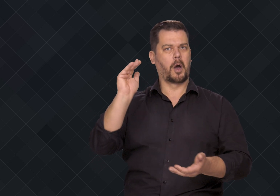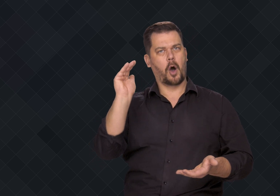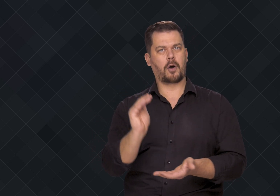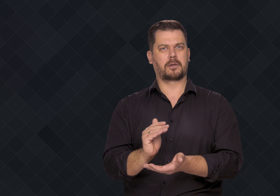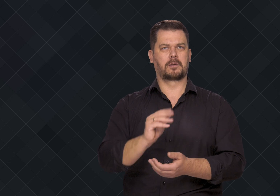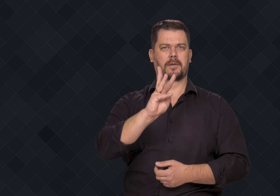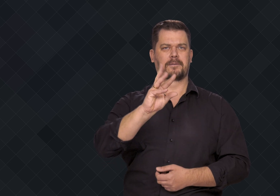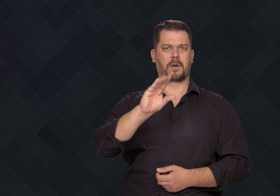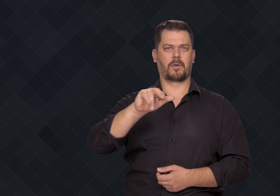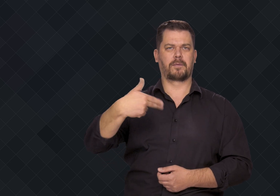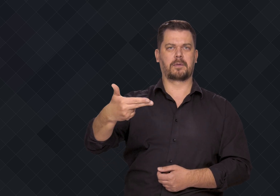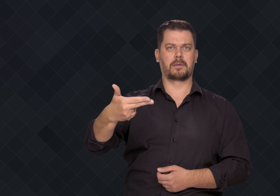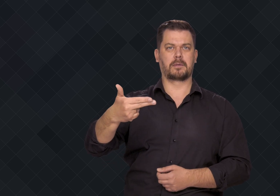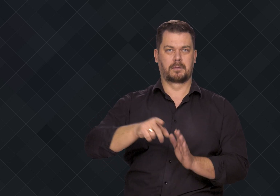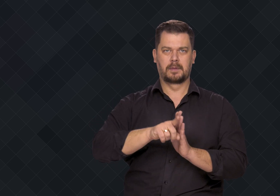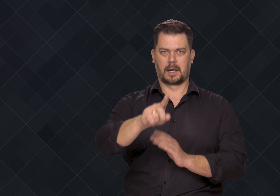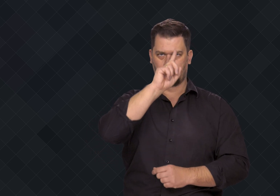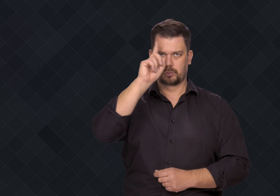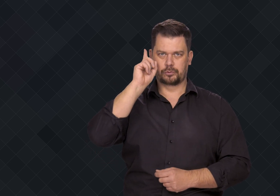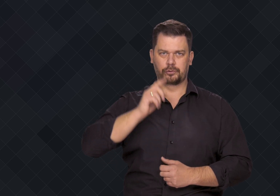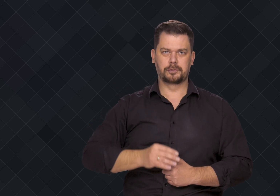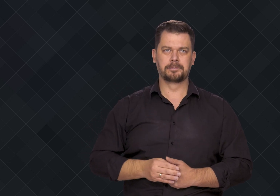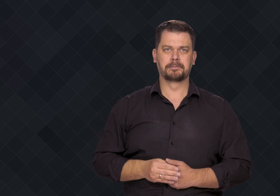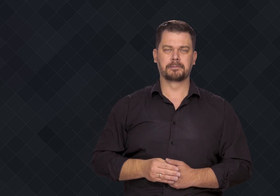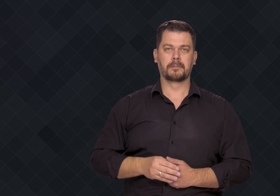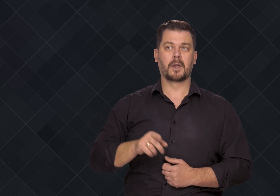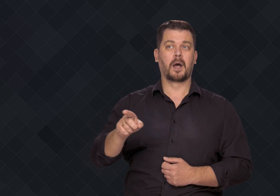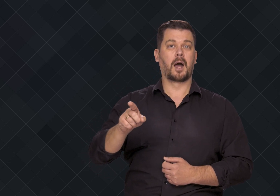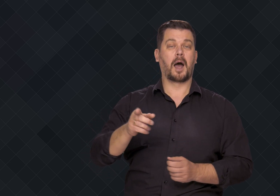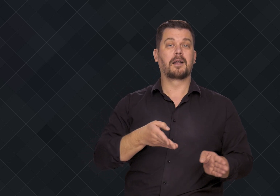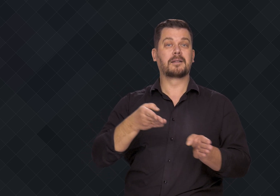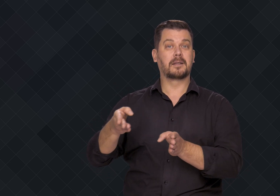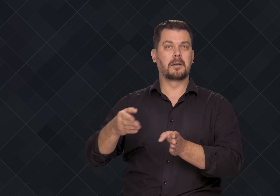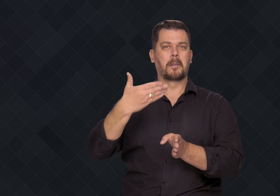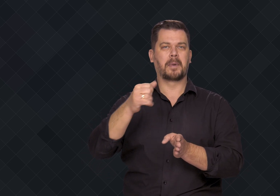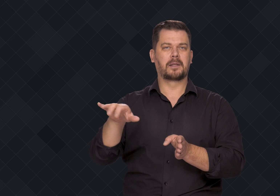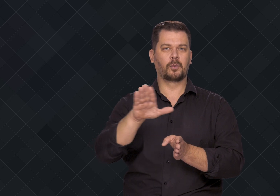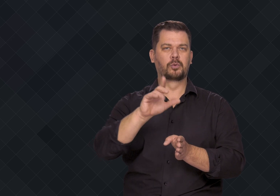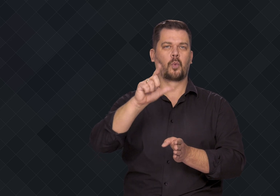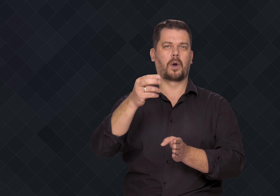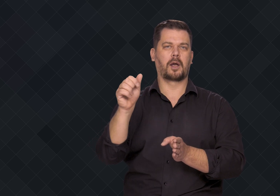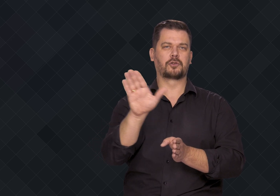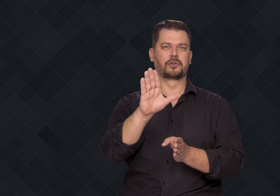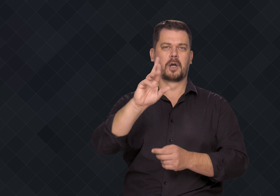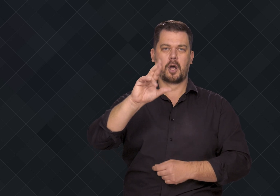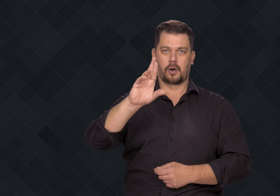introduced restrictions on carbohydrate intake for their patients. Then Łukasz and Mateusz Rodzeń